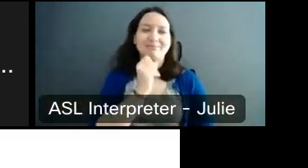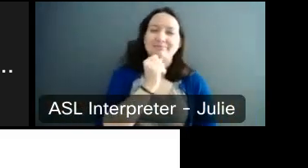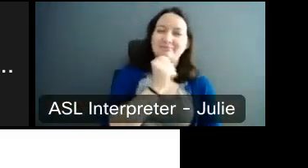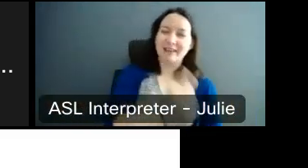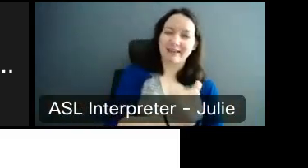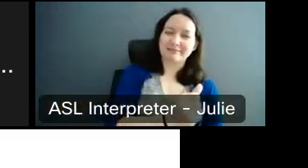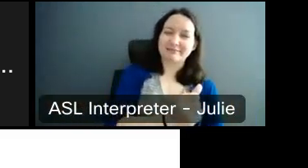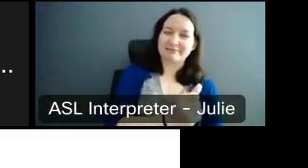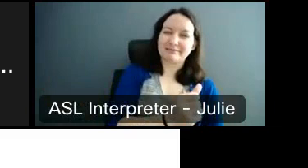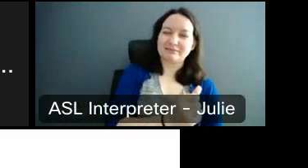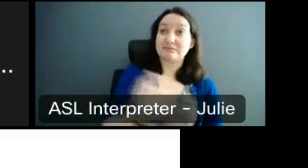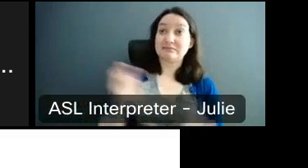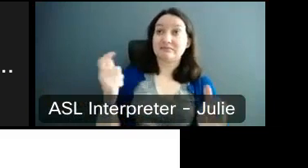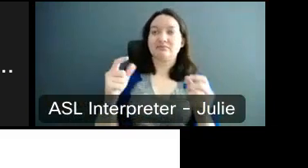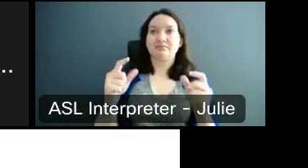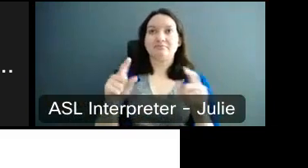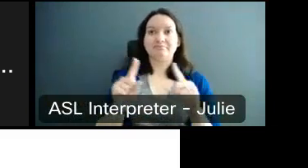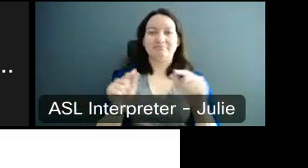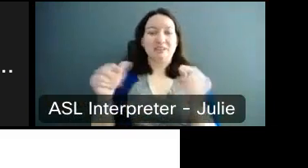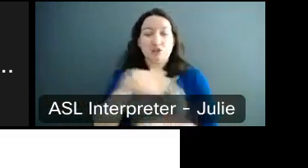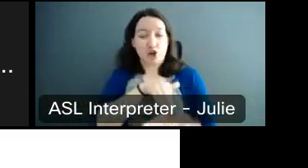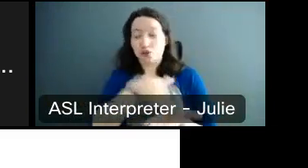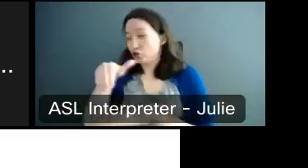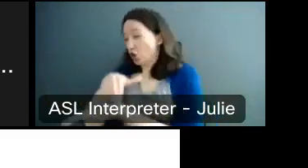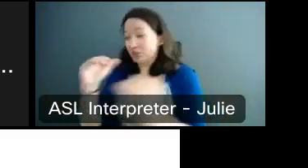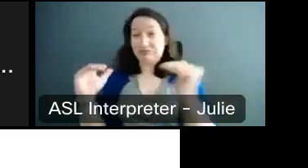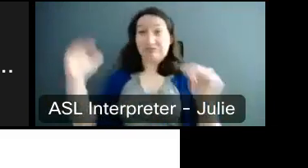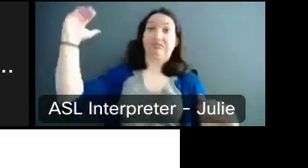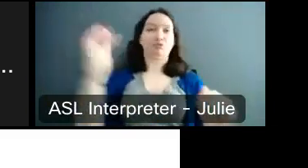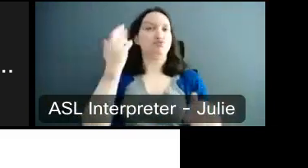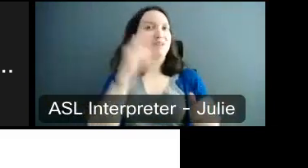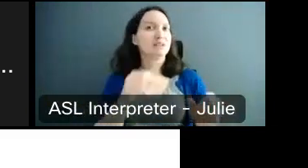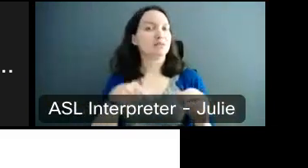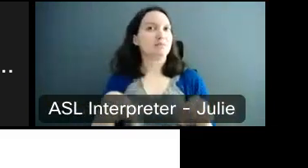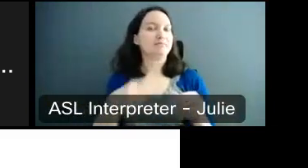Major differentiation between physicians, just because of the size of the sample. Um.